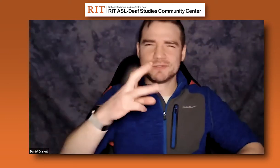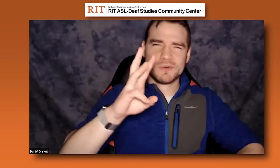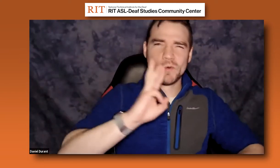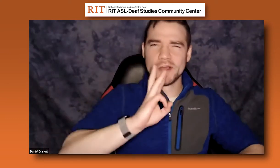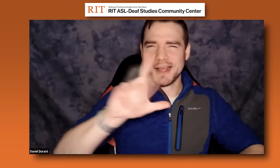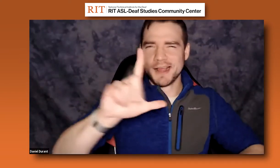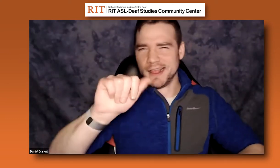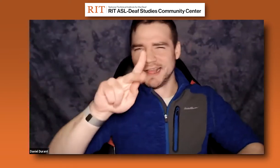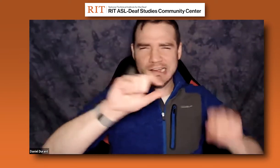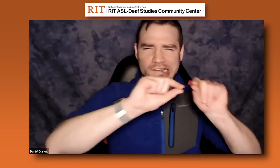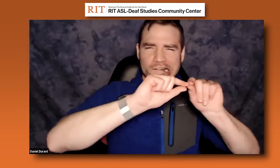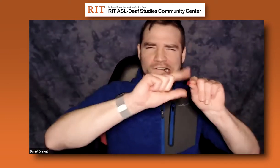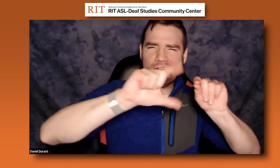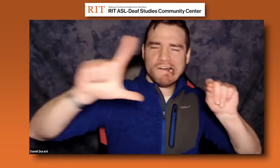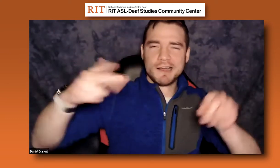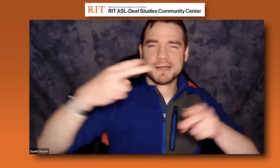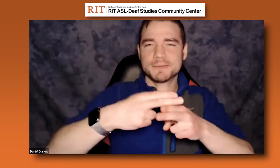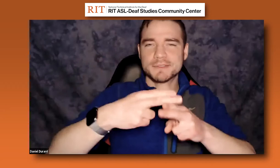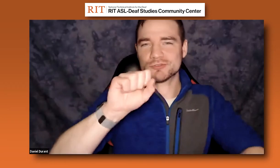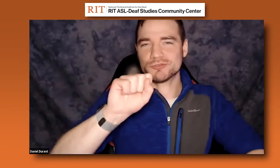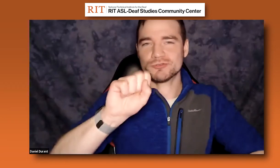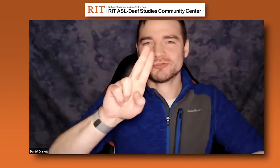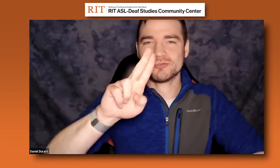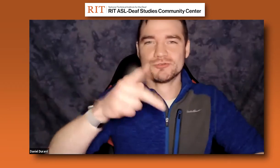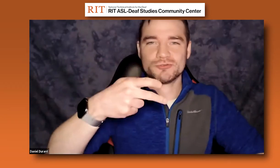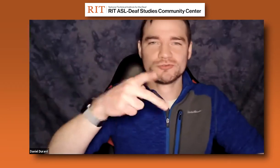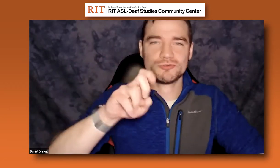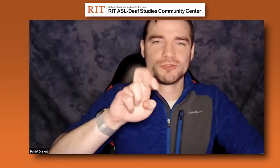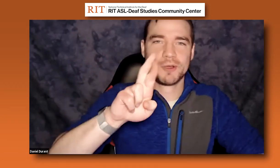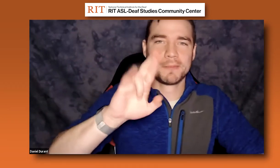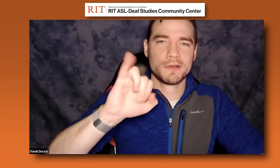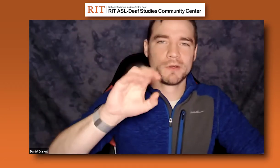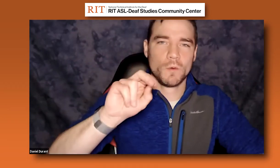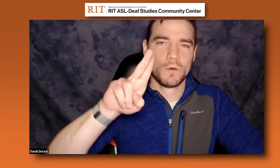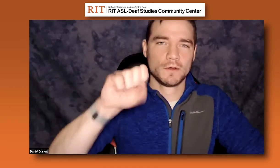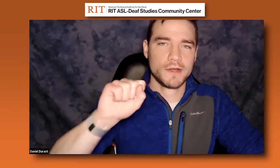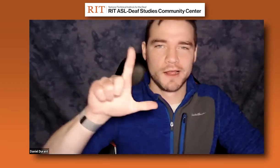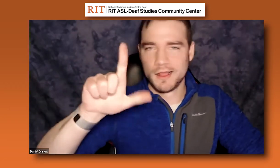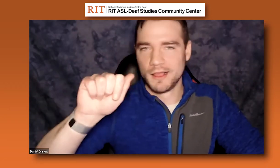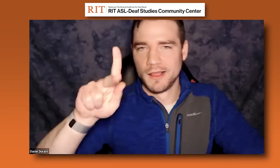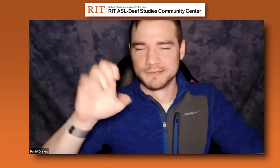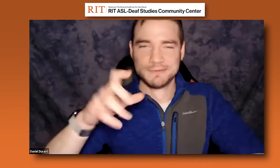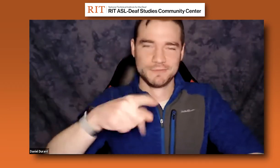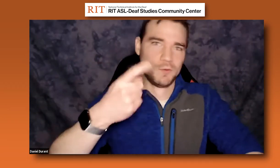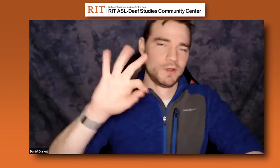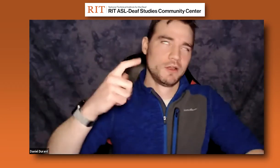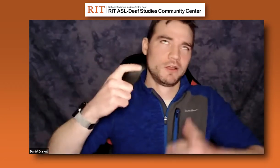and we have the largest freshwater lake, Lake Superior.